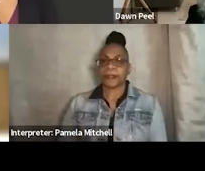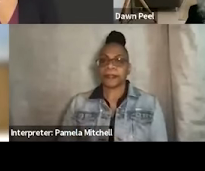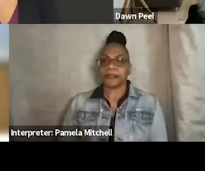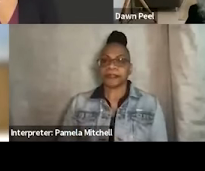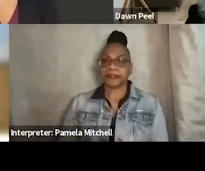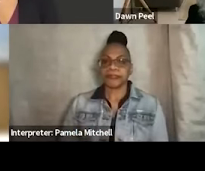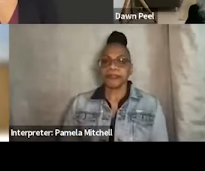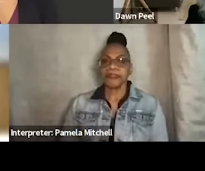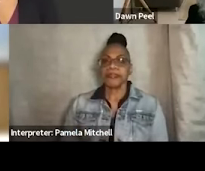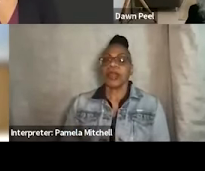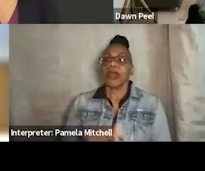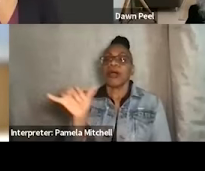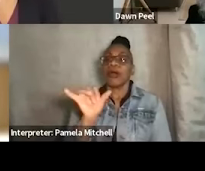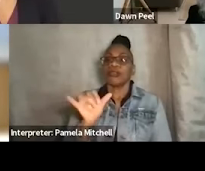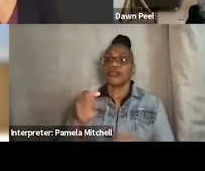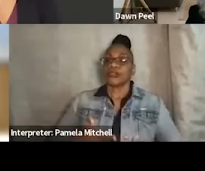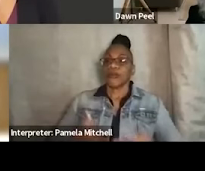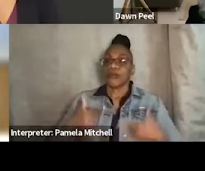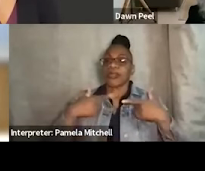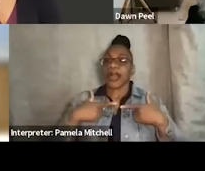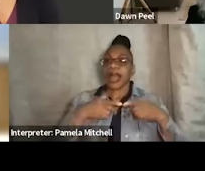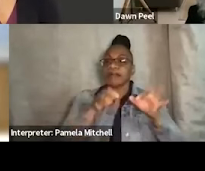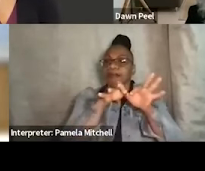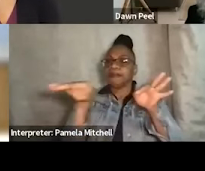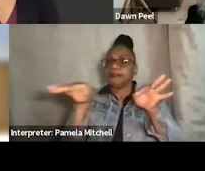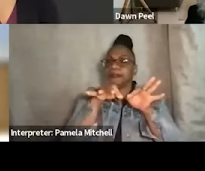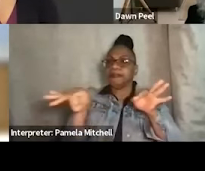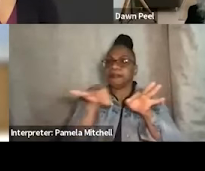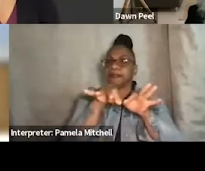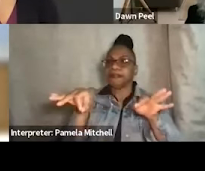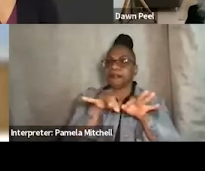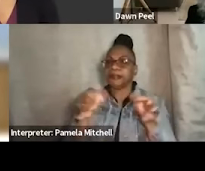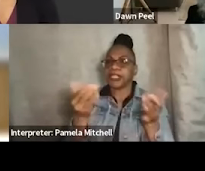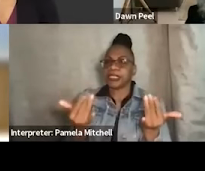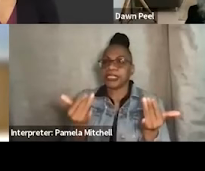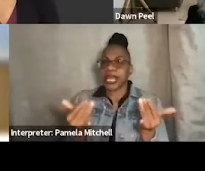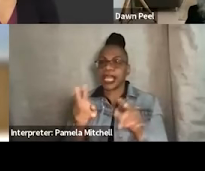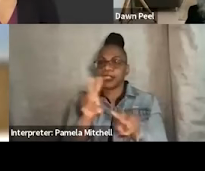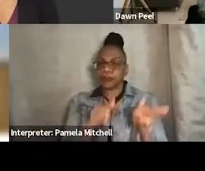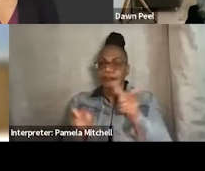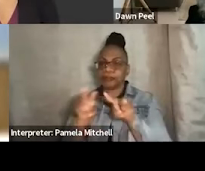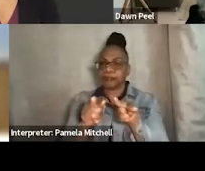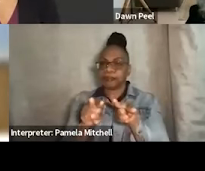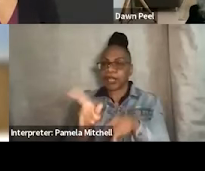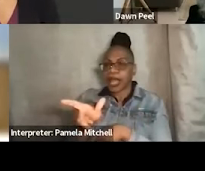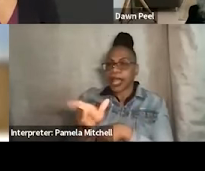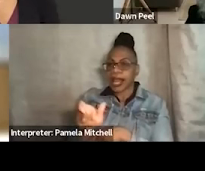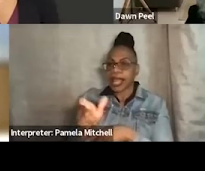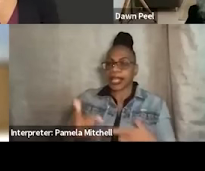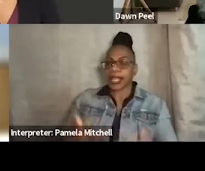And there is also live captioning for today's event. To view live captioning, click Live Transcript CC,